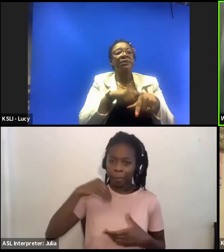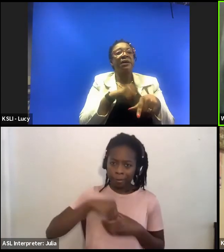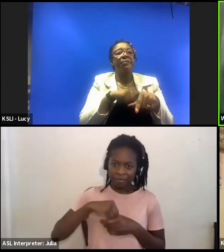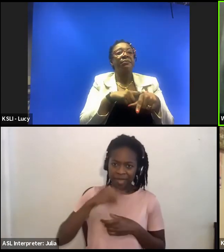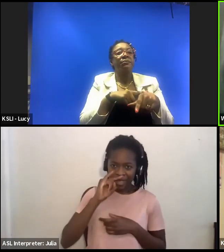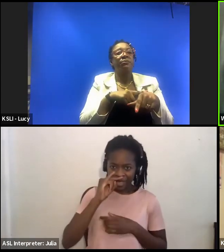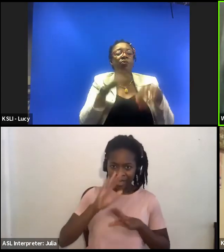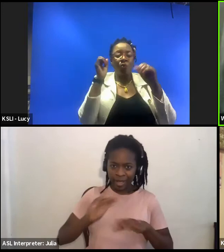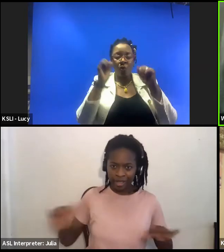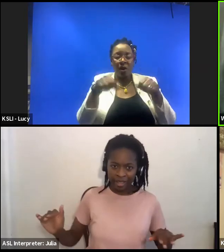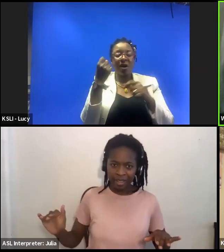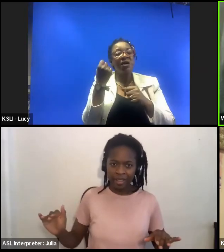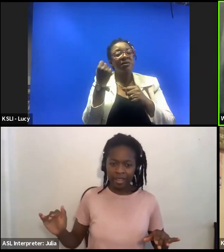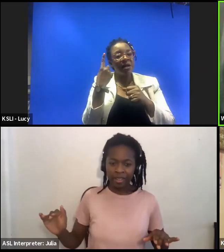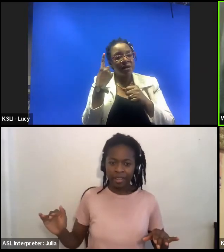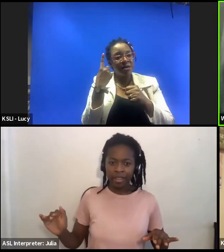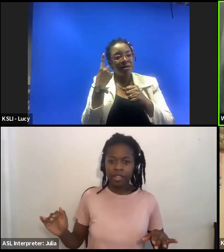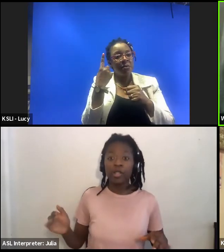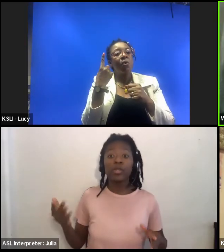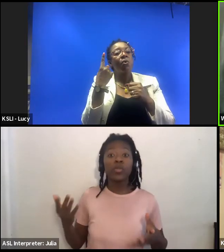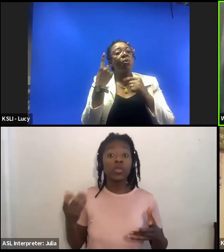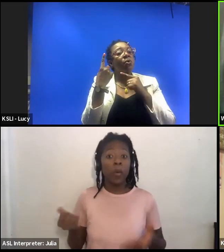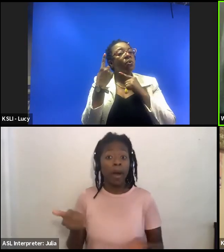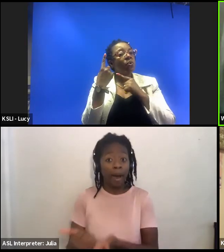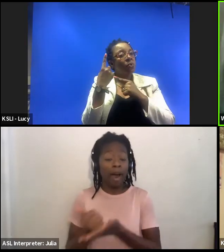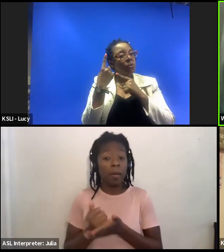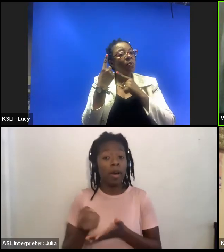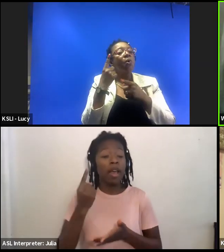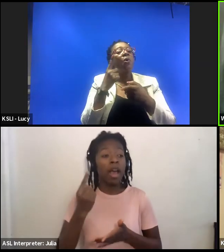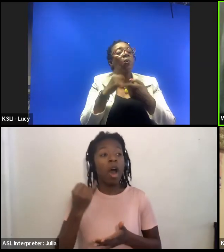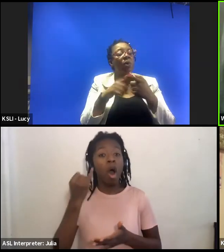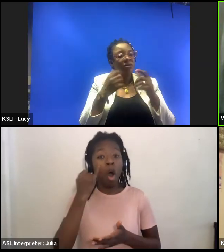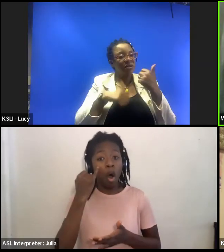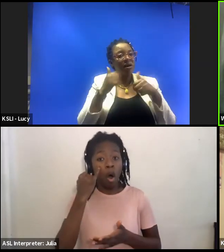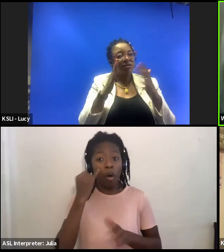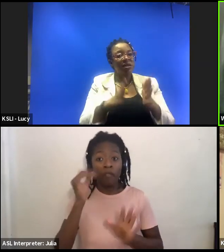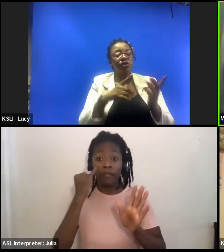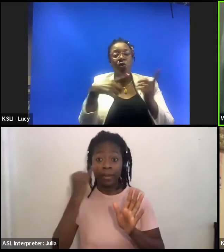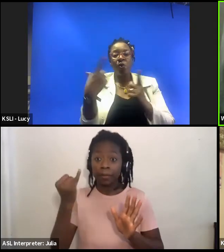"Oh, this is what the actor is going through." If the child is being difficult for instance, I'll understand,